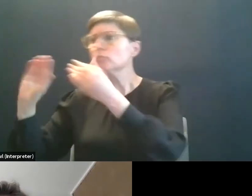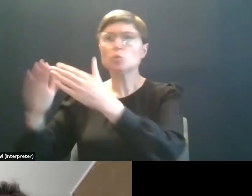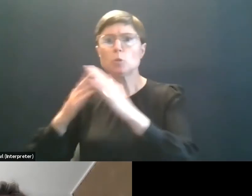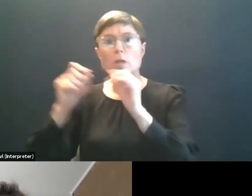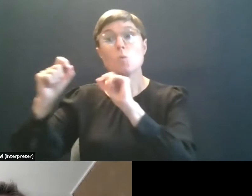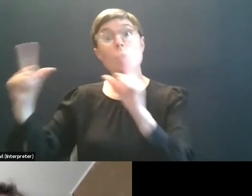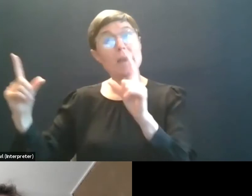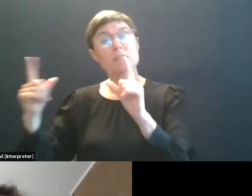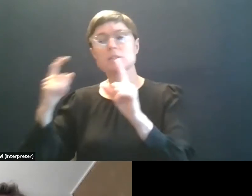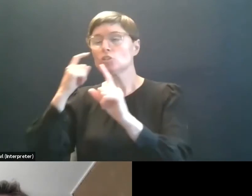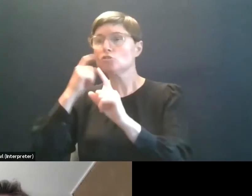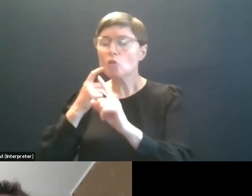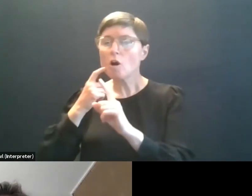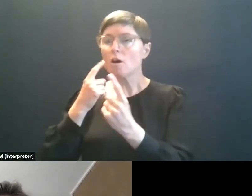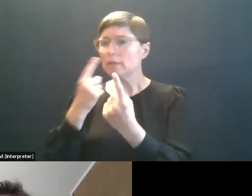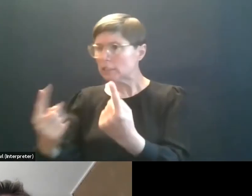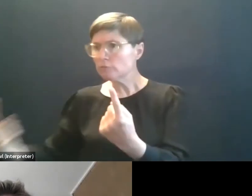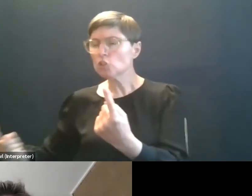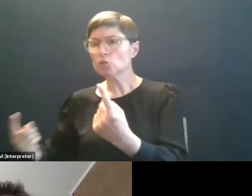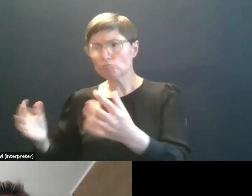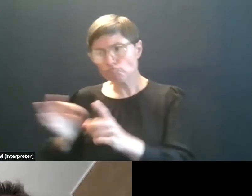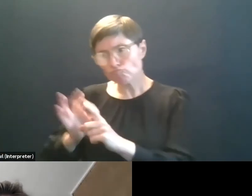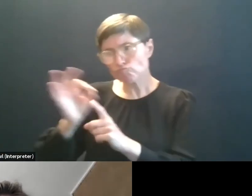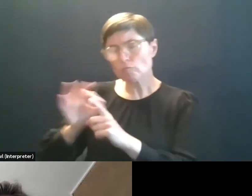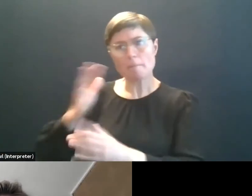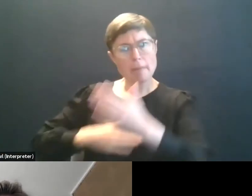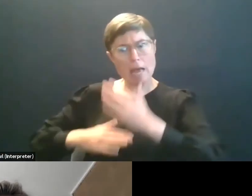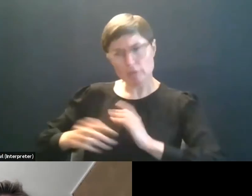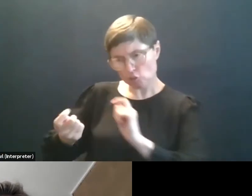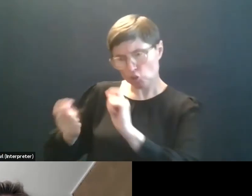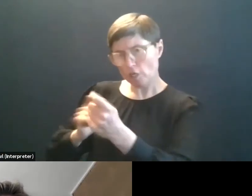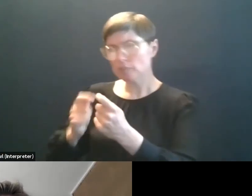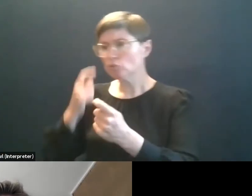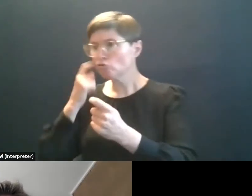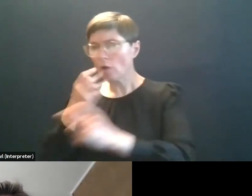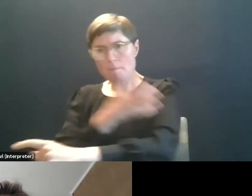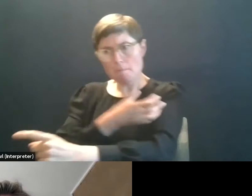change in individuals so people are informed, active, empowered, to take care of their own